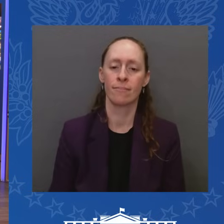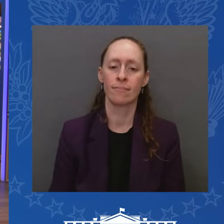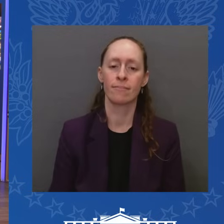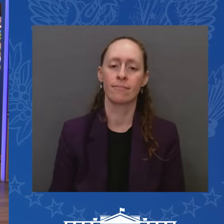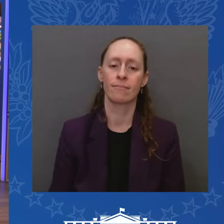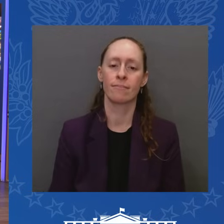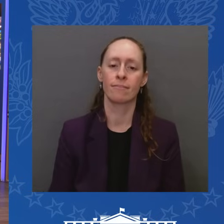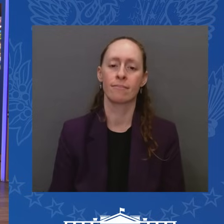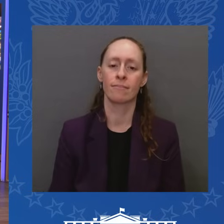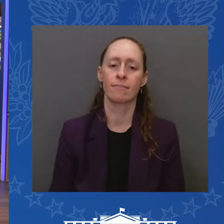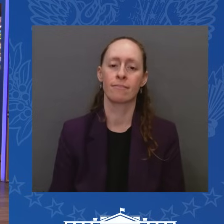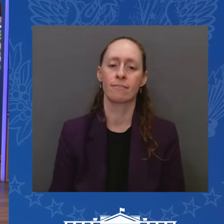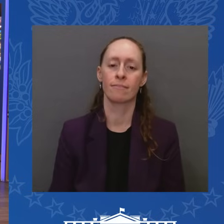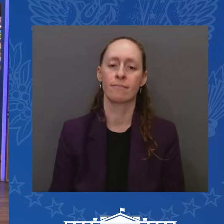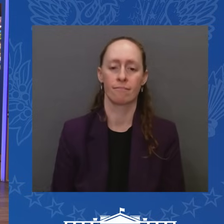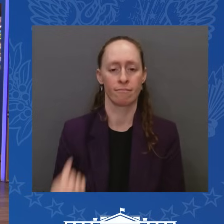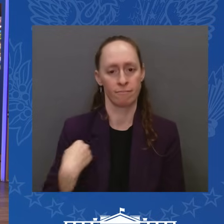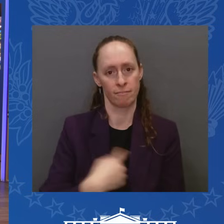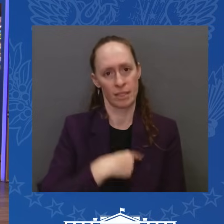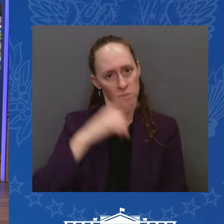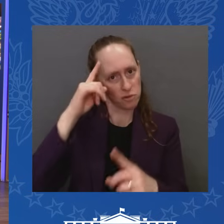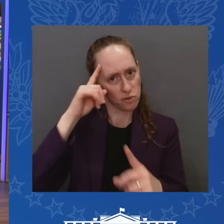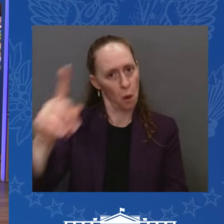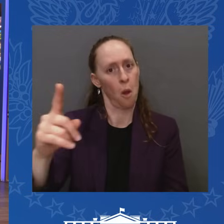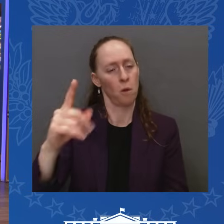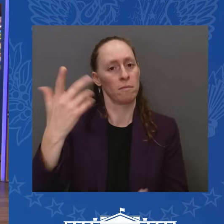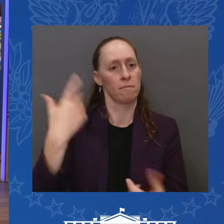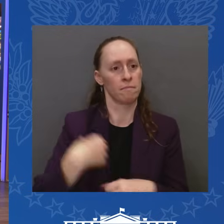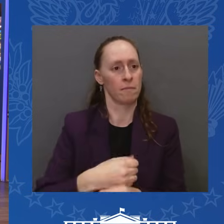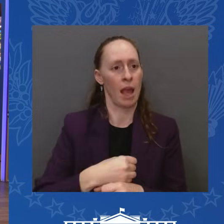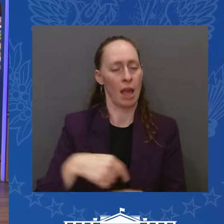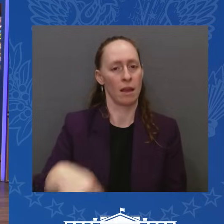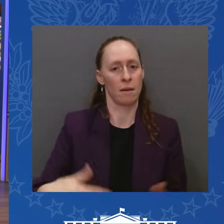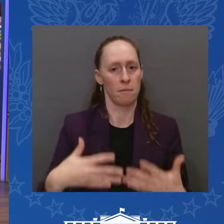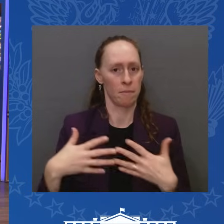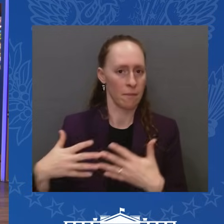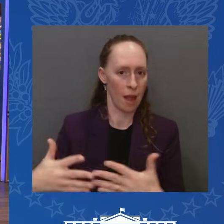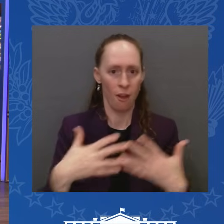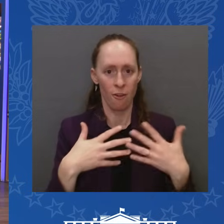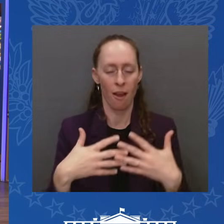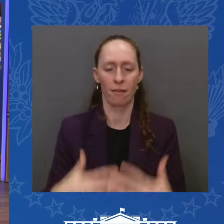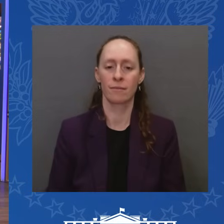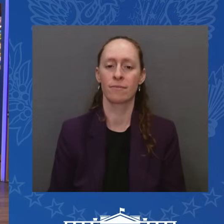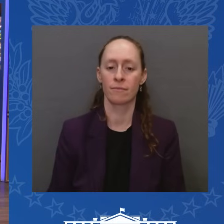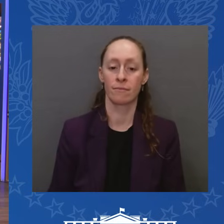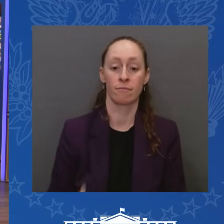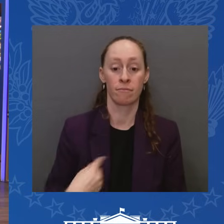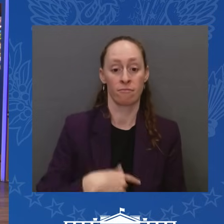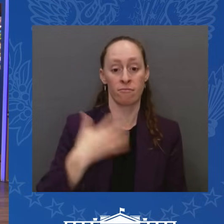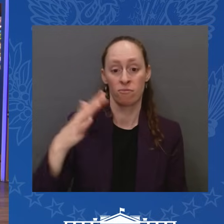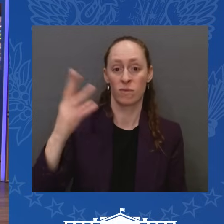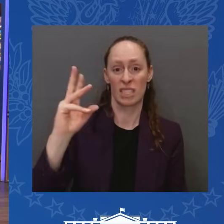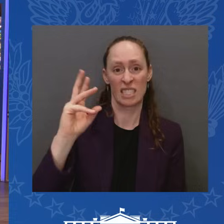attracting over $600 billion so far in private investment in American manufacturing and our clean energy future.